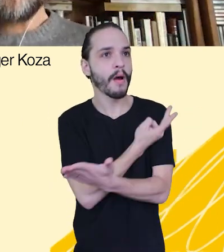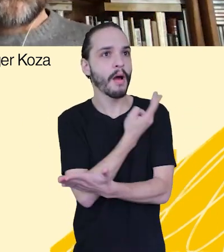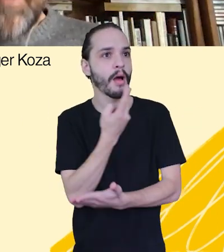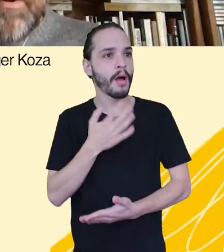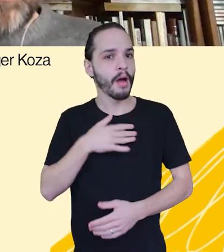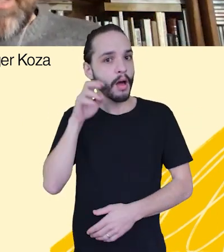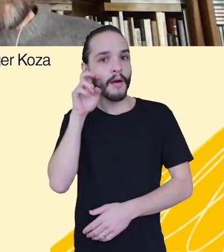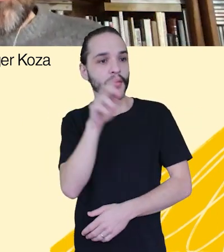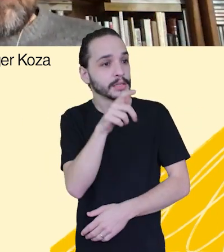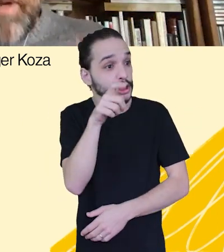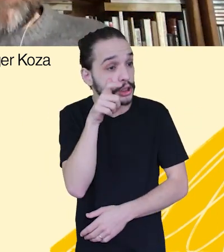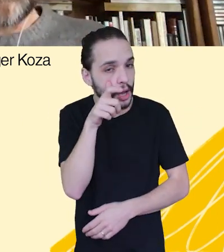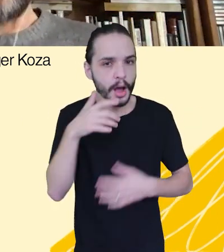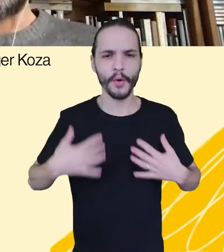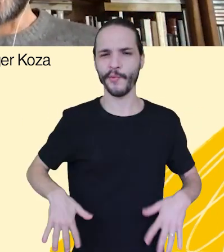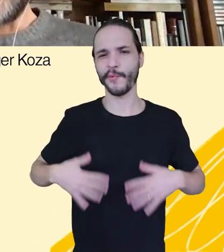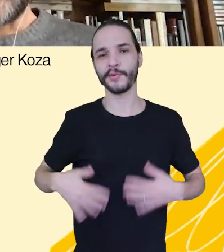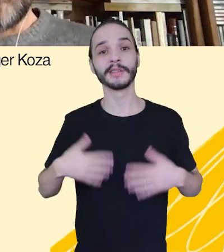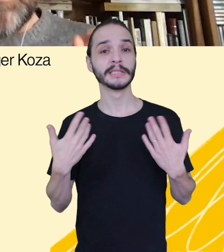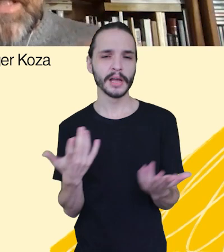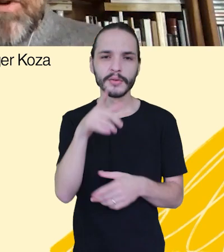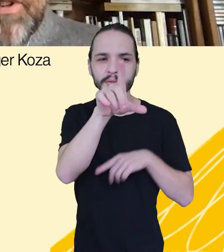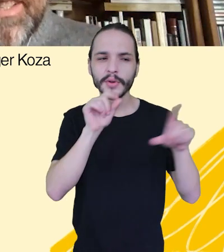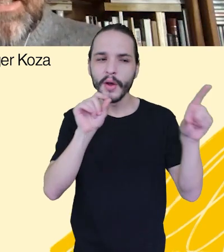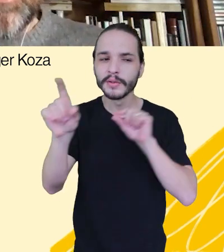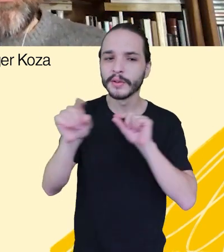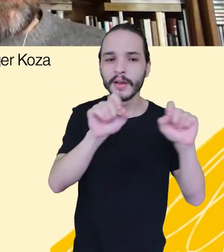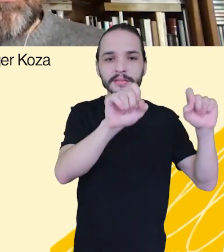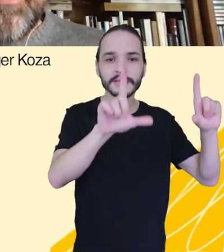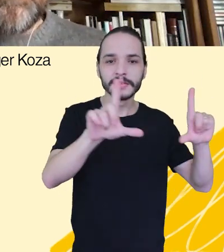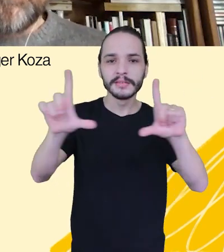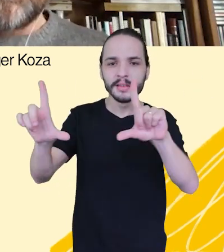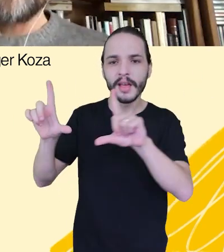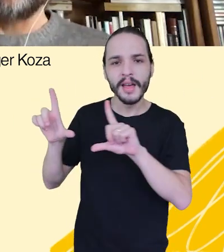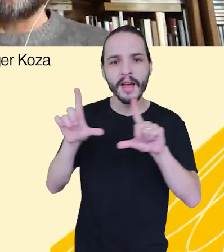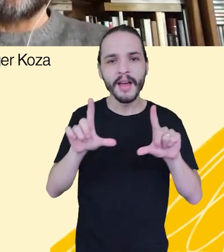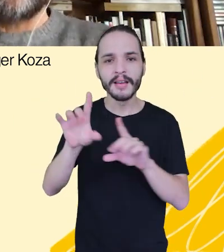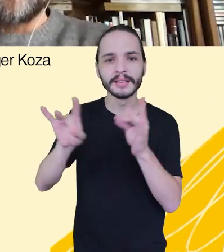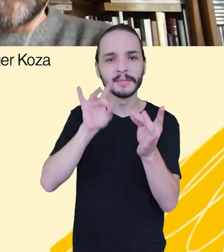So maybe we can pick some particular scenes... If you could give me an example.